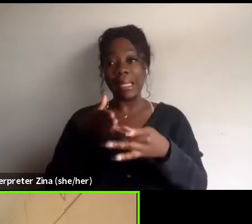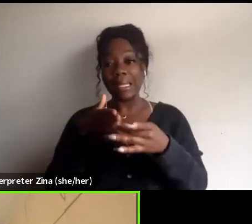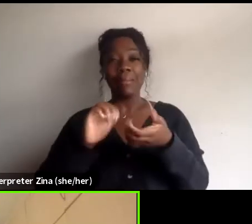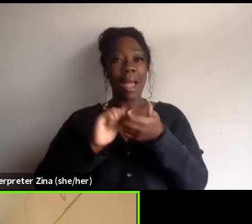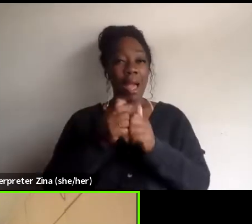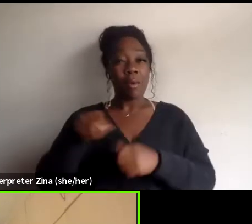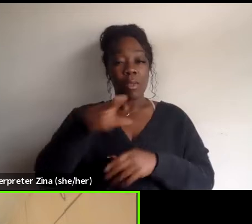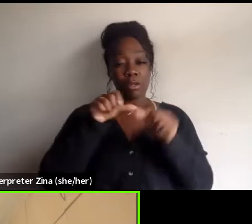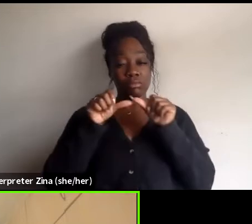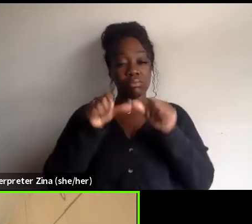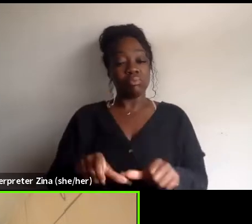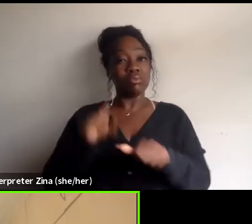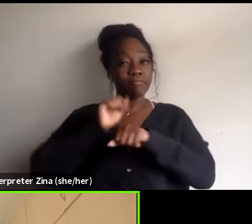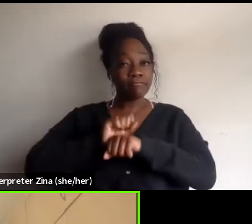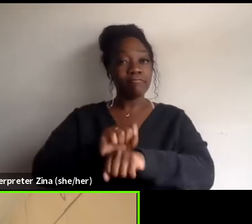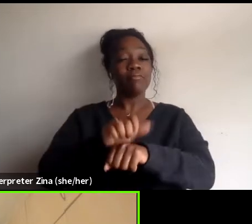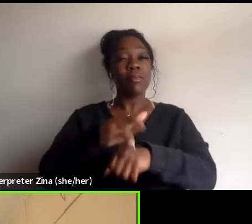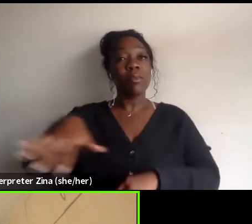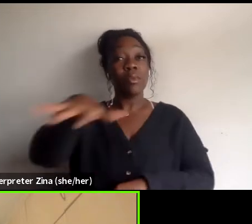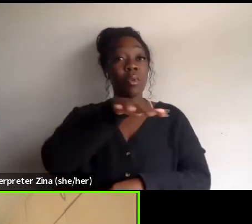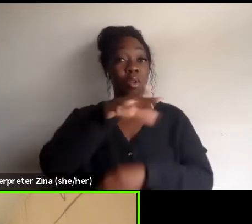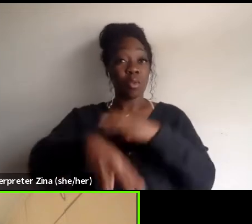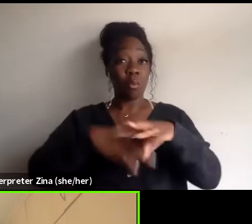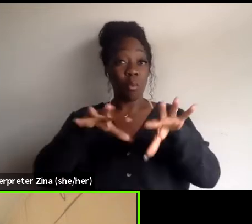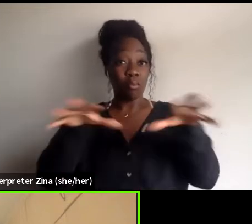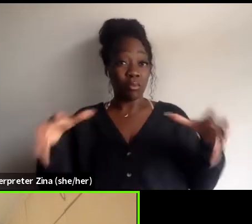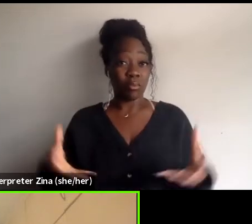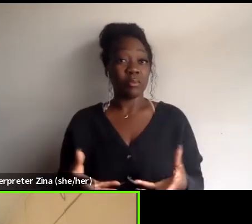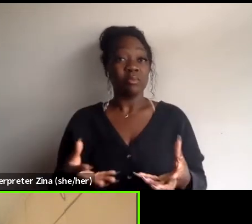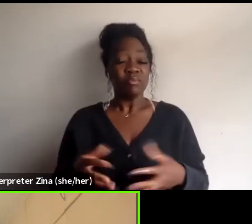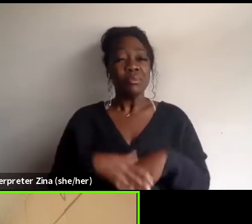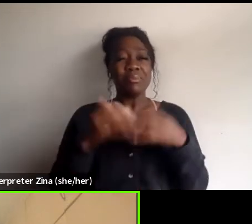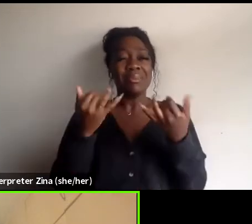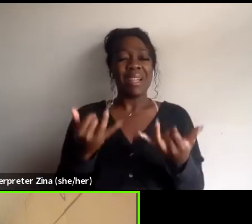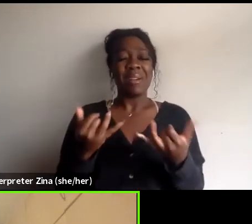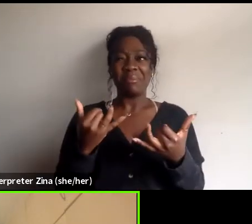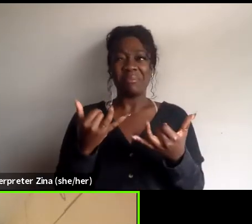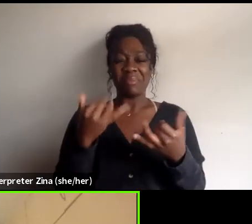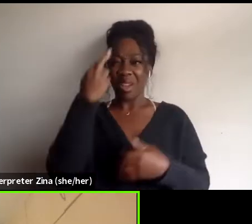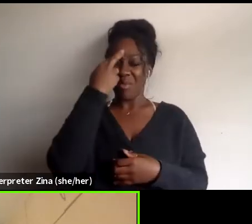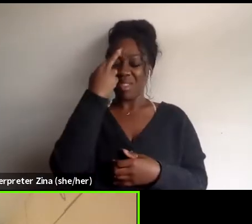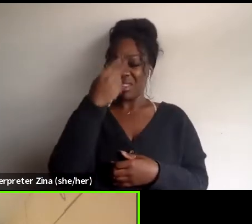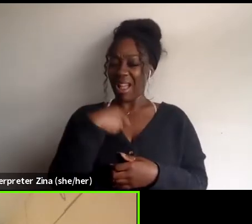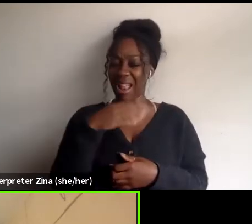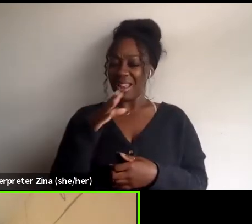I realize I haven't ever really talked about the inspiration behind this series. So I thought I would just plug in and say